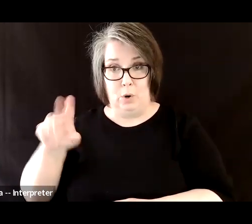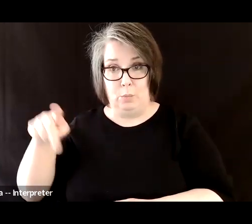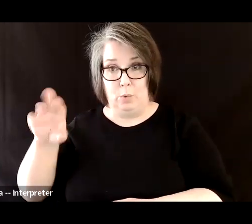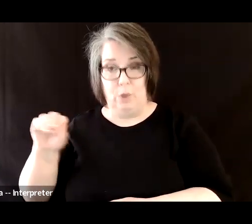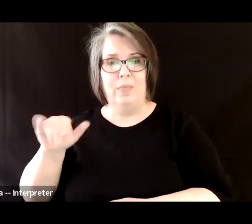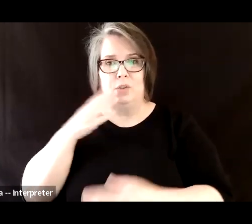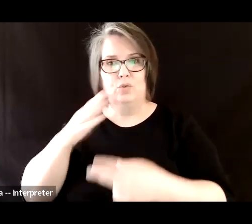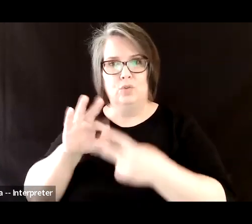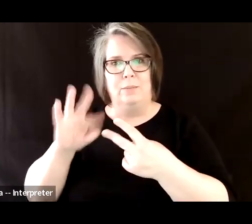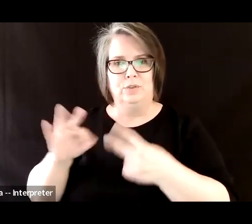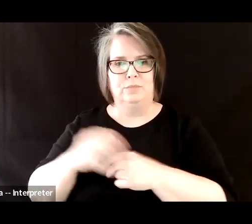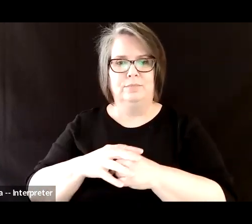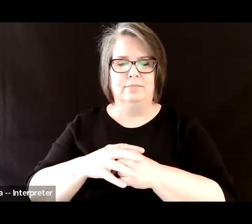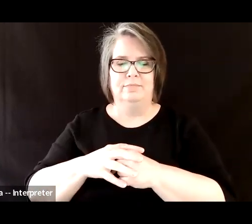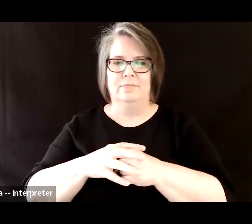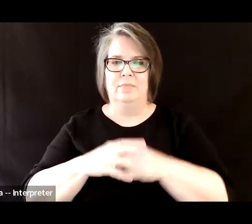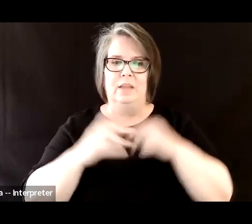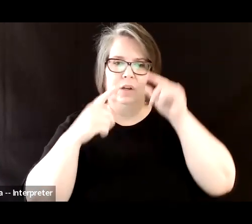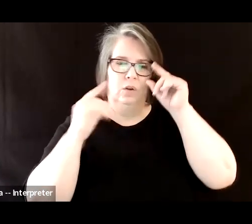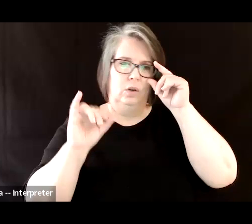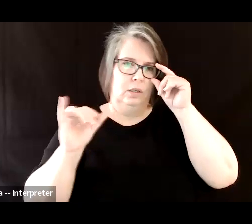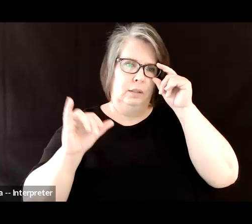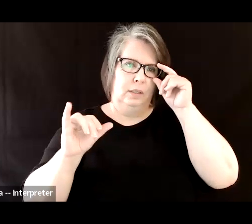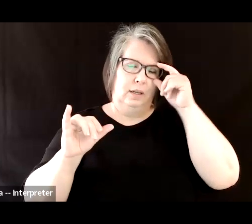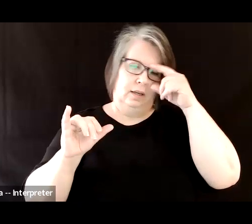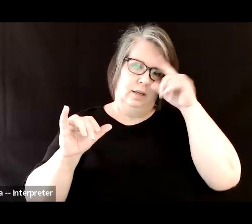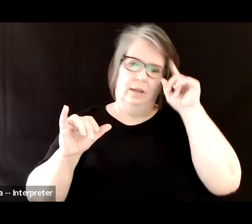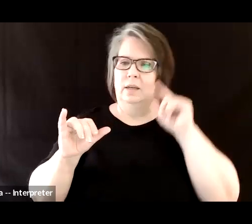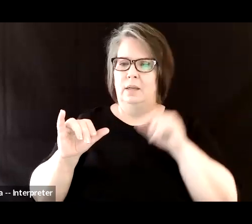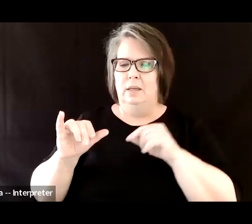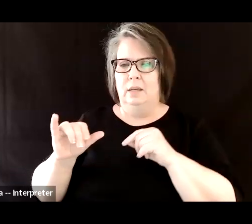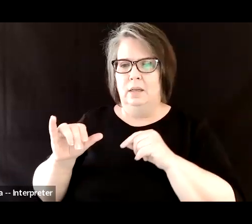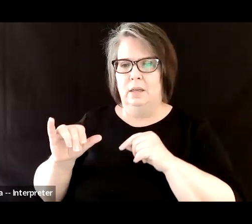It looks like Charles Bowden also added